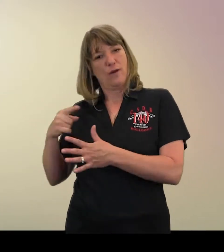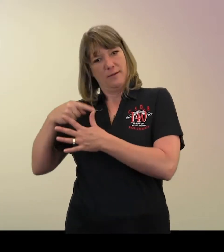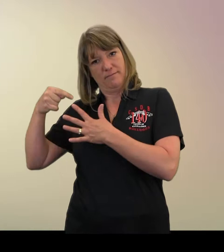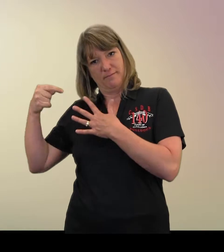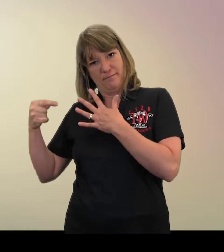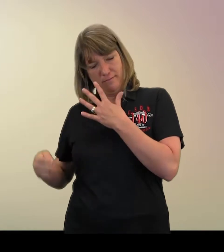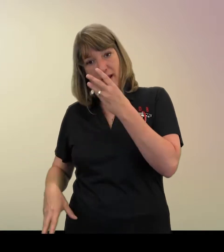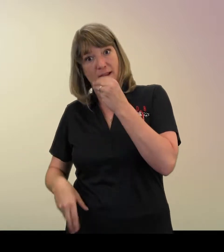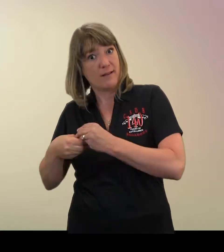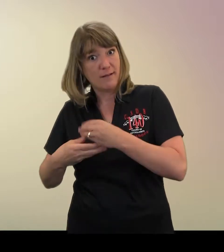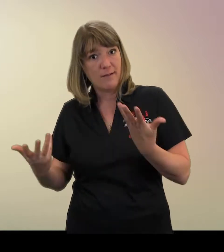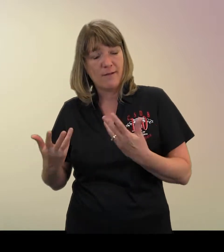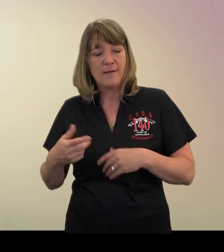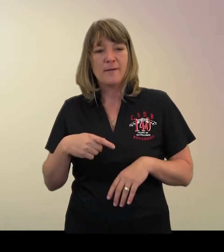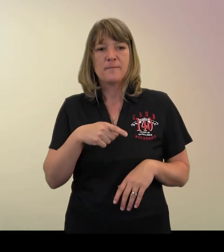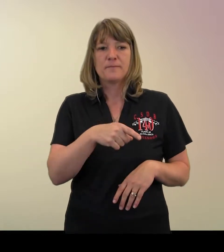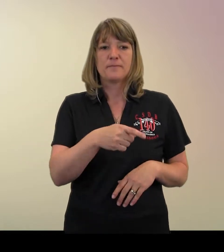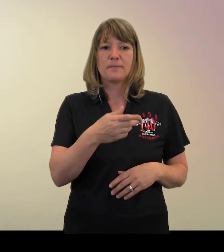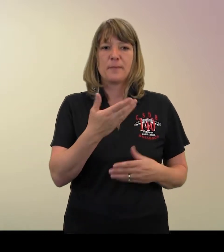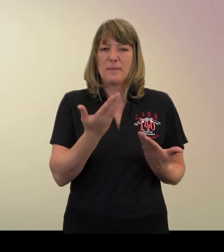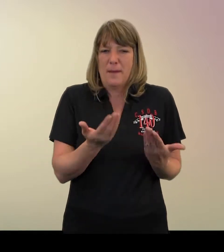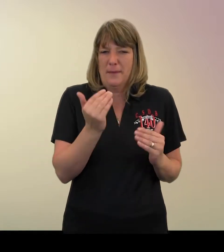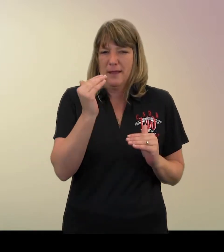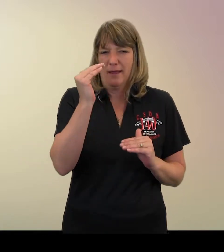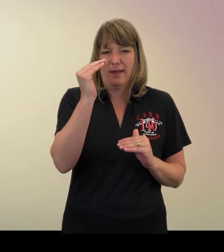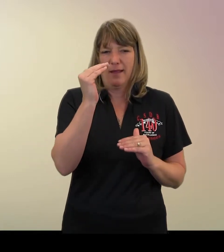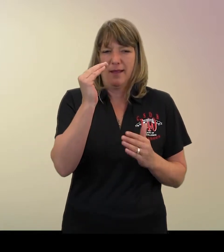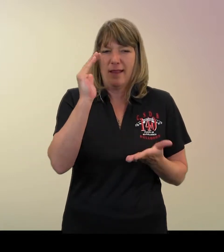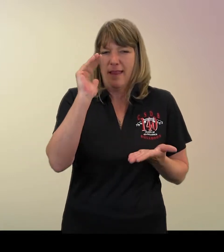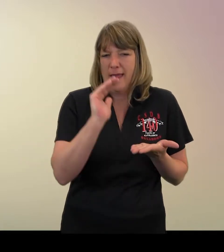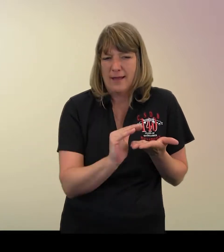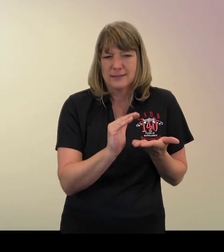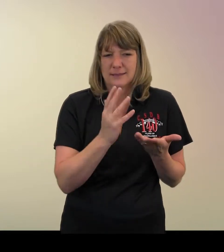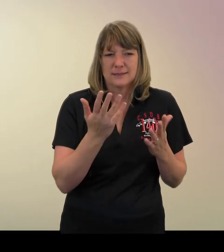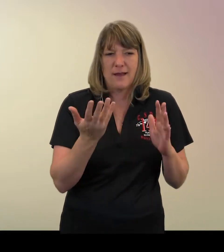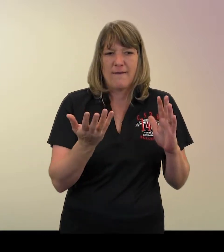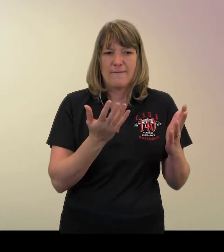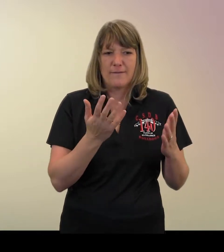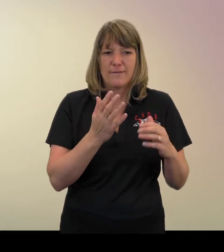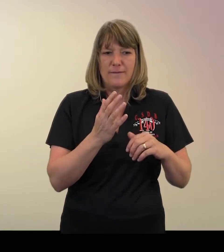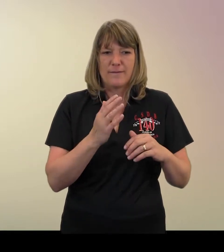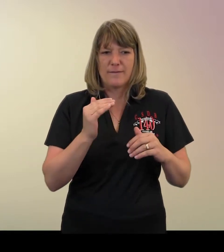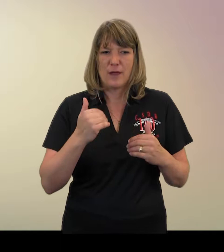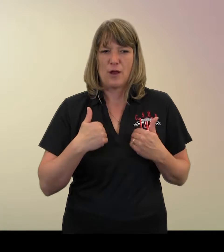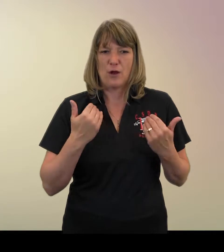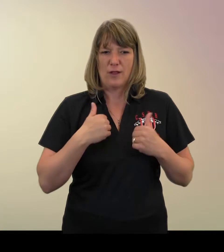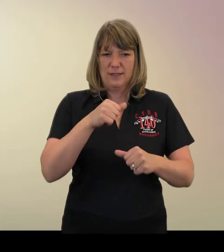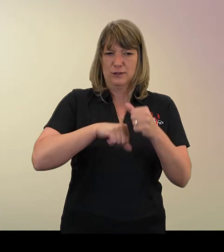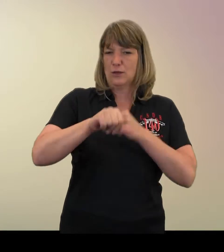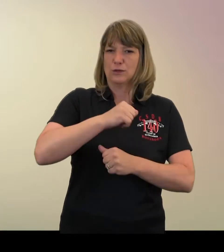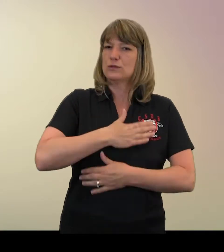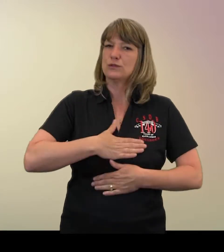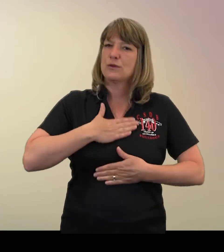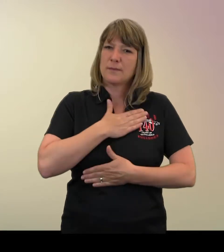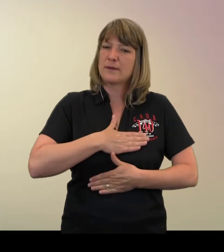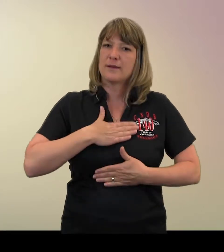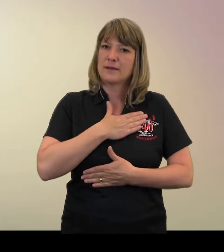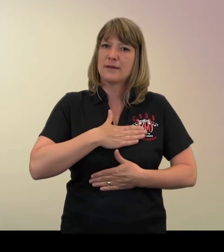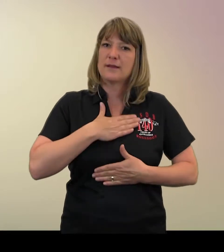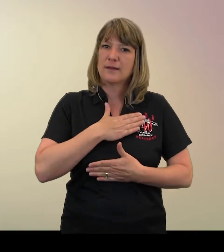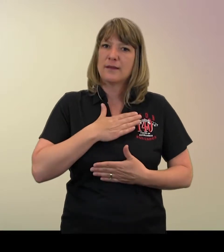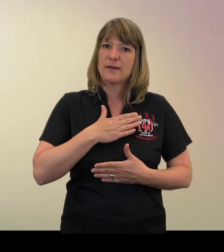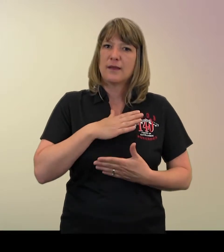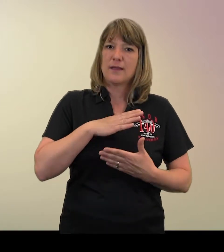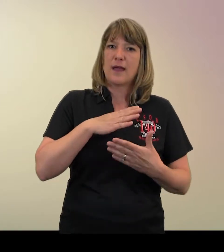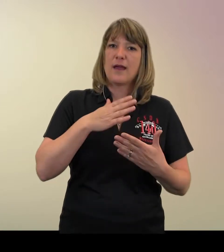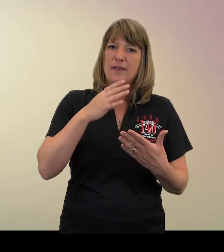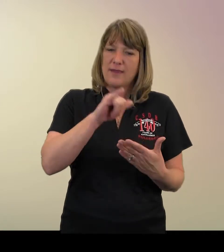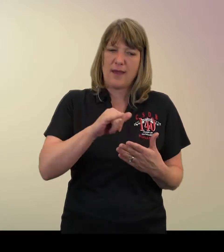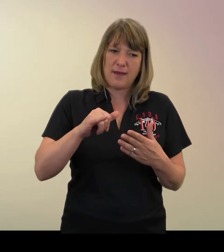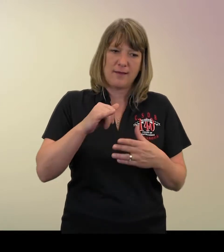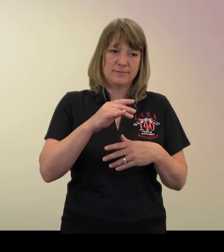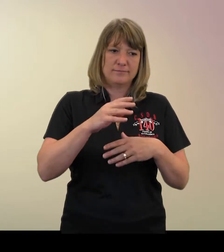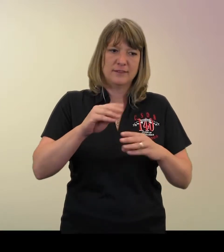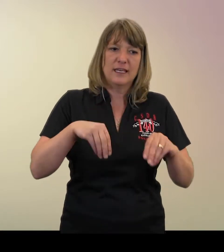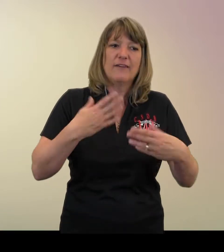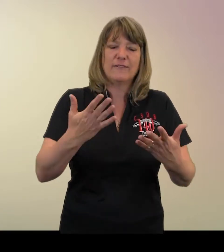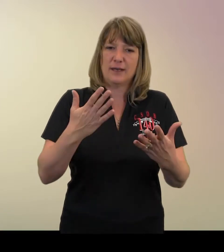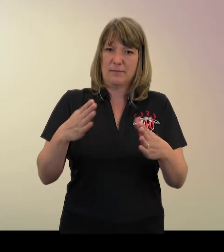talked about, you might see less of that early social enjoyment that showing and giving behavior.